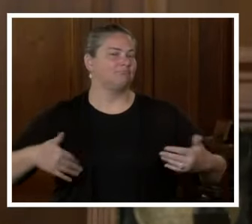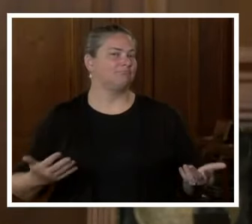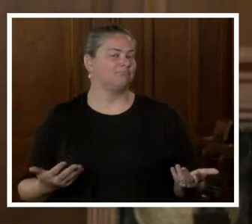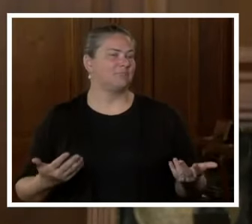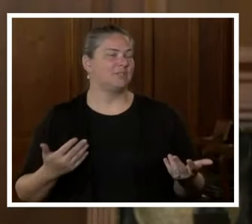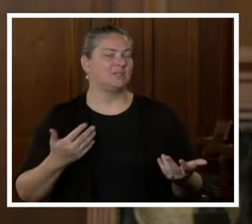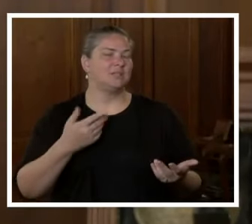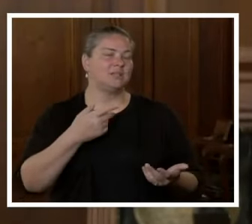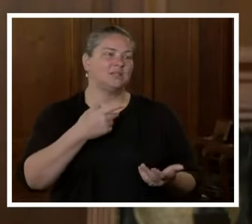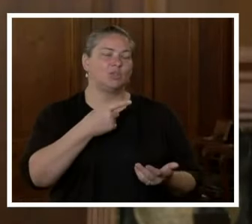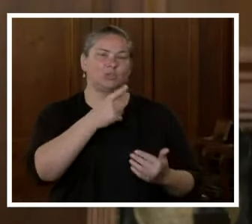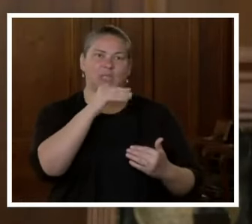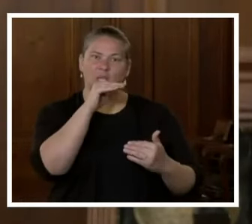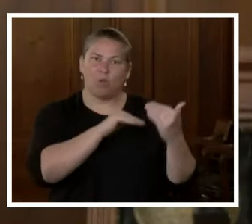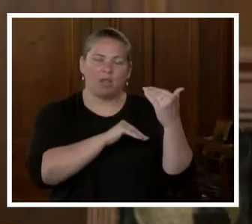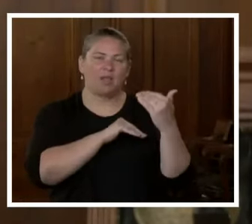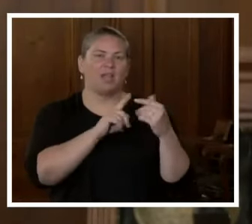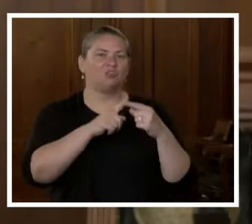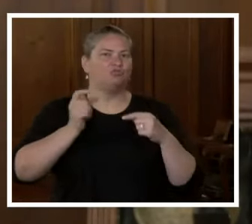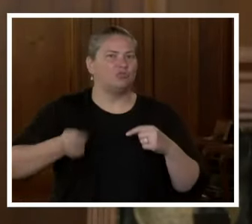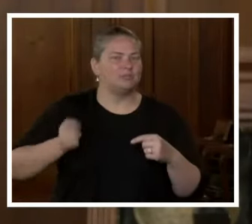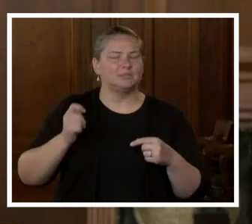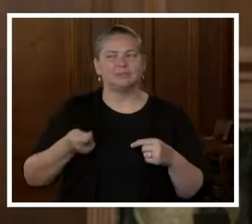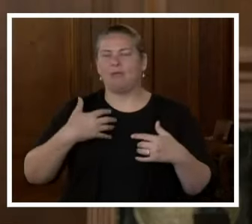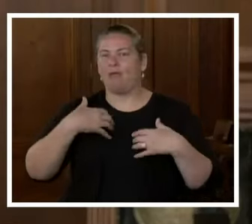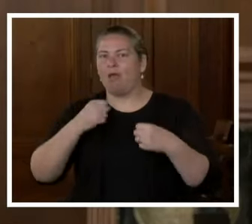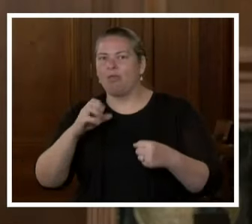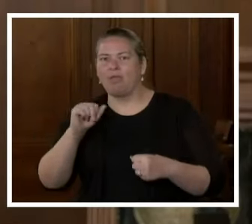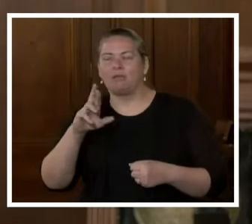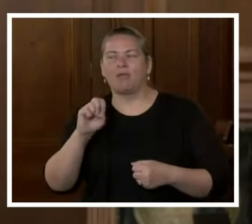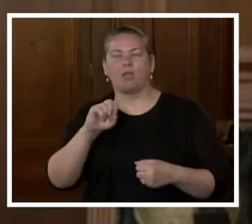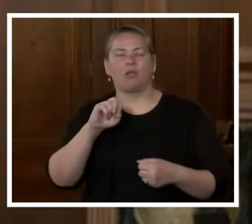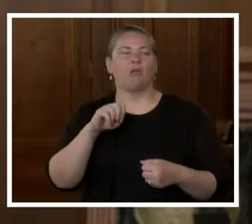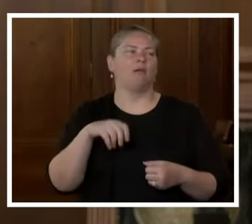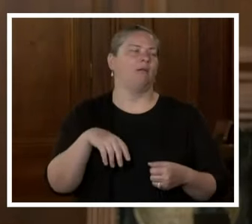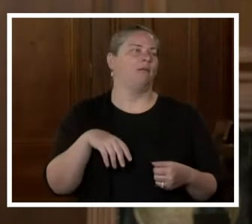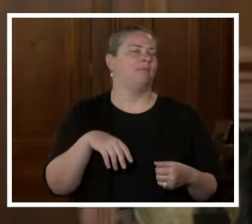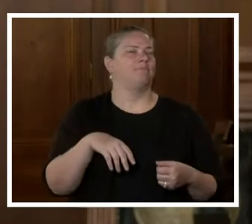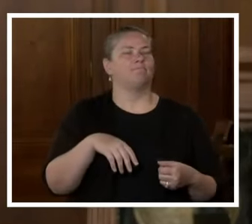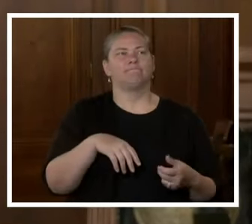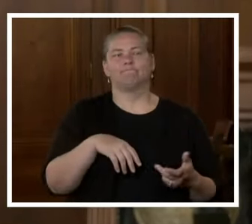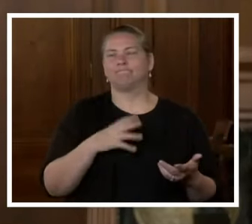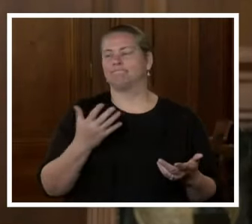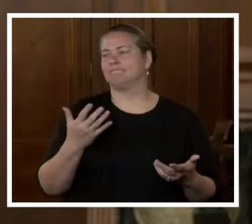FOUNDING DOCUMENTS SAY THAT WE NEVER ACHIEVED. MAYBE IT'S TIME TO FINALLY BE